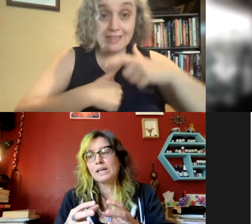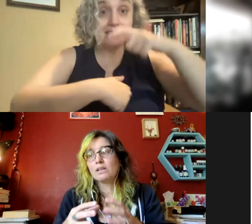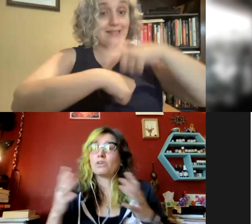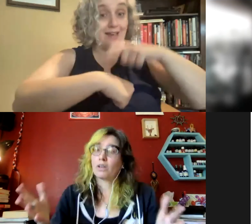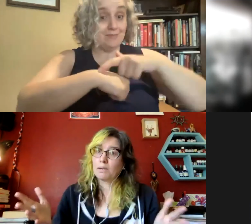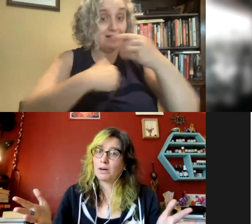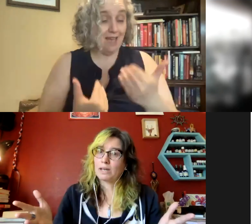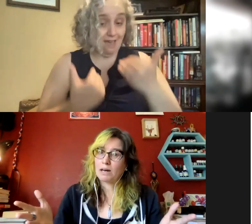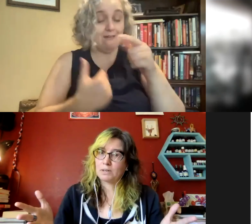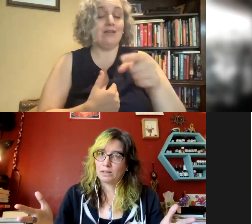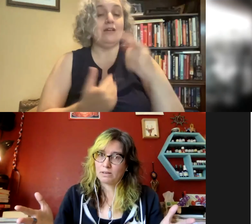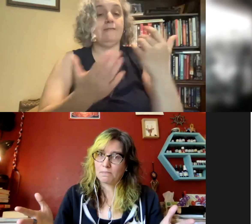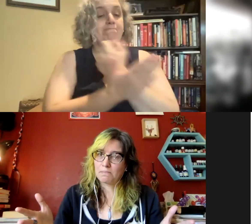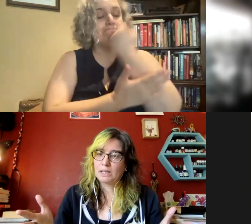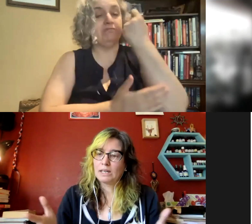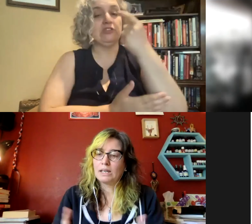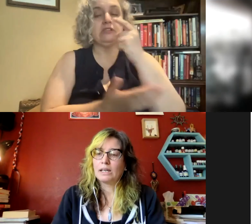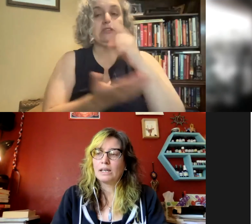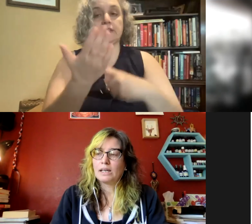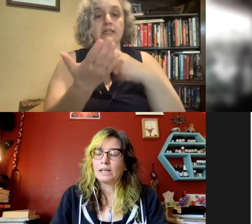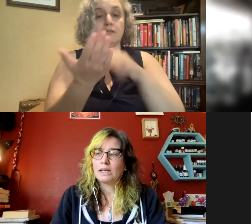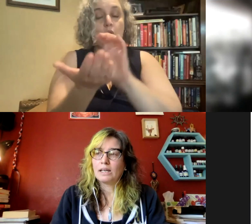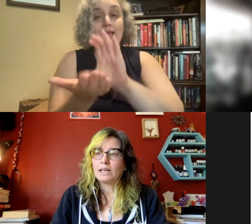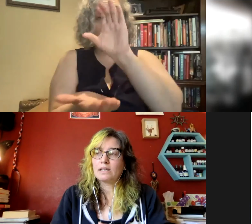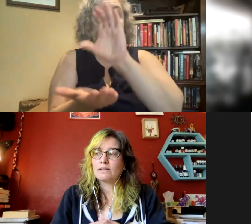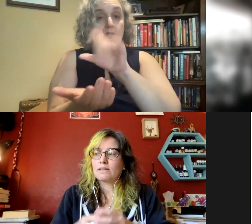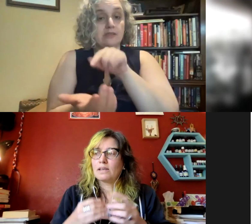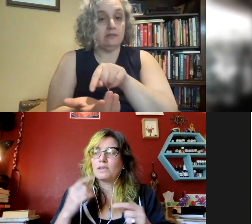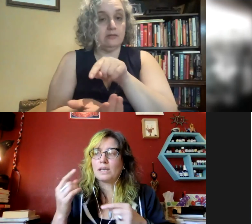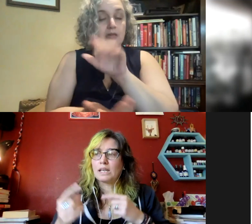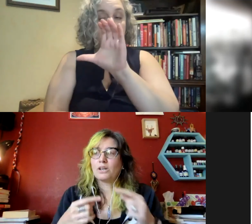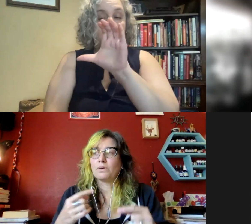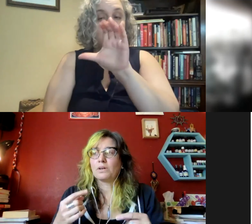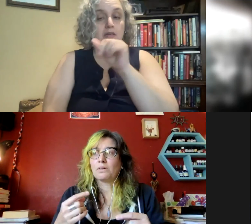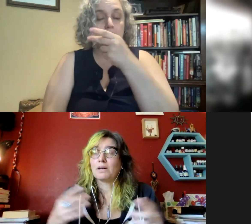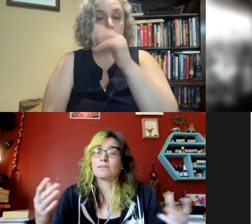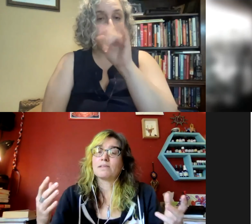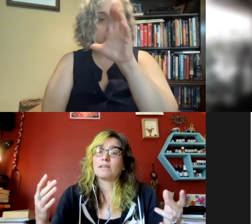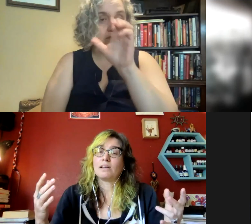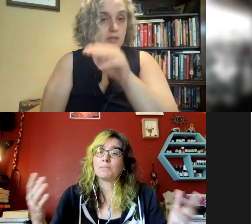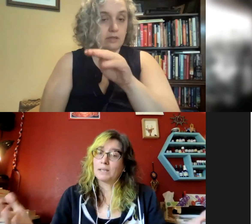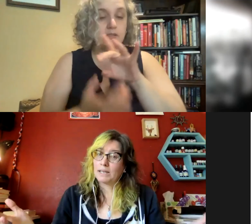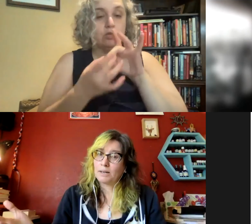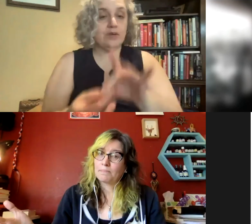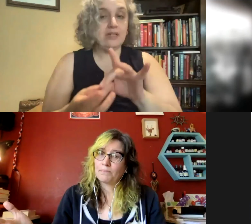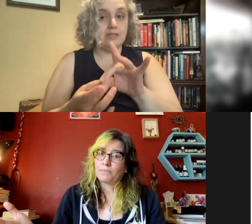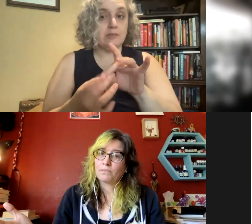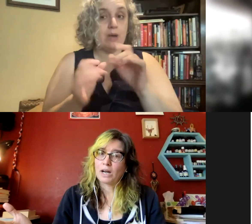talking about capitalism, is the thinking going around sustainability.